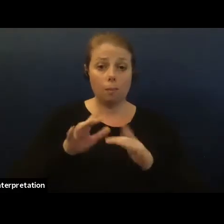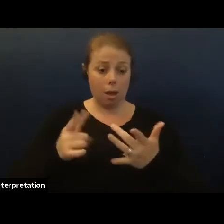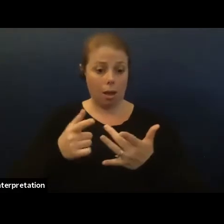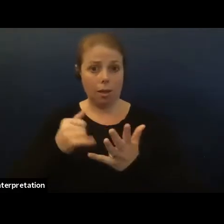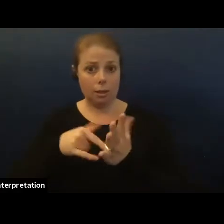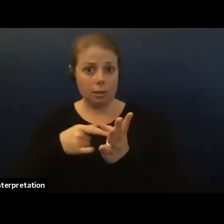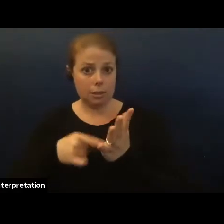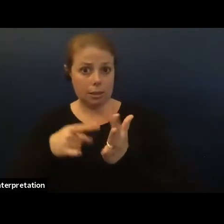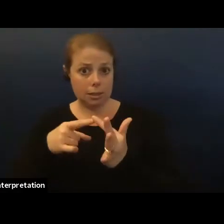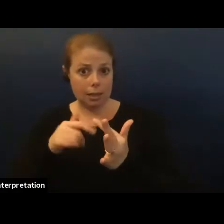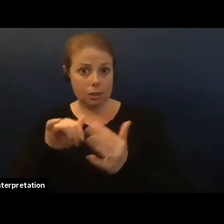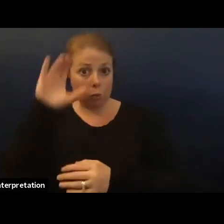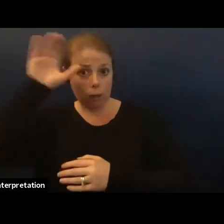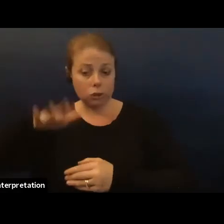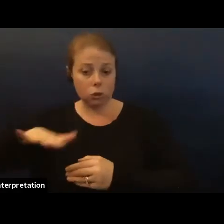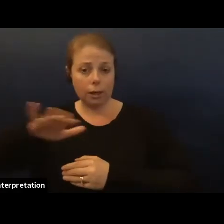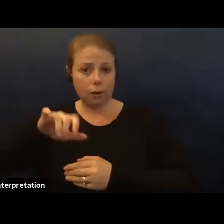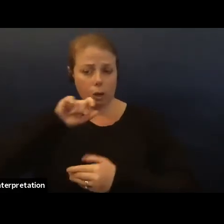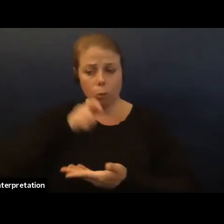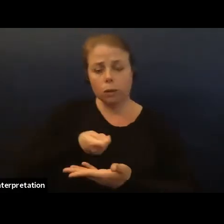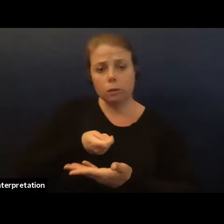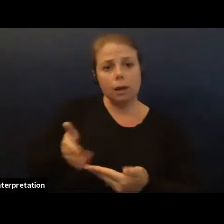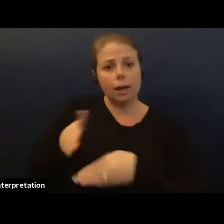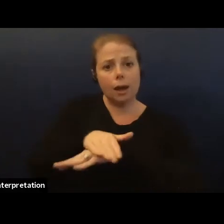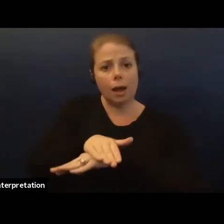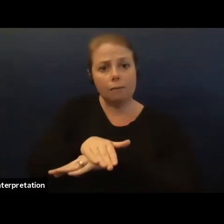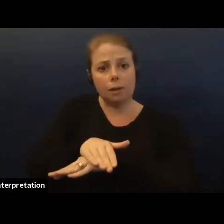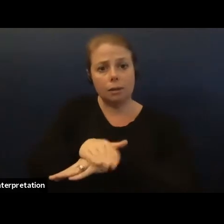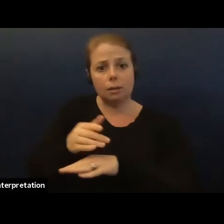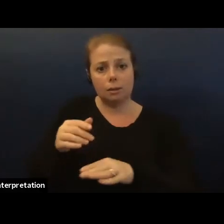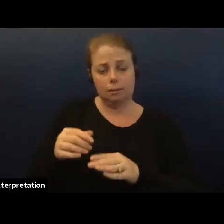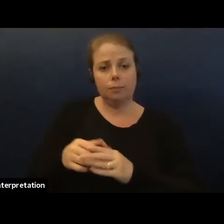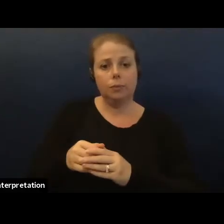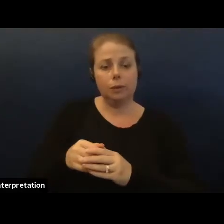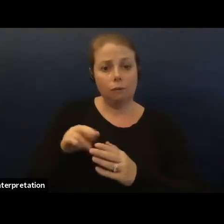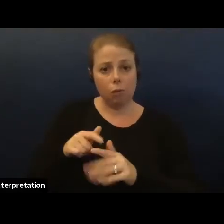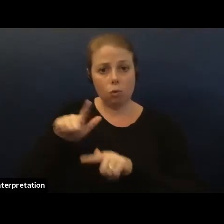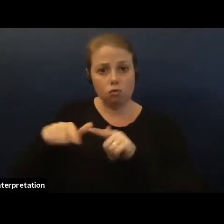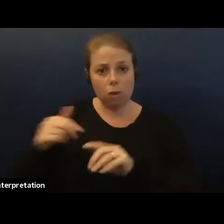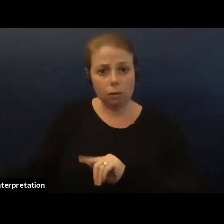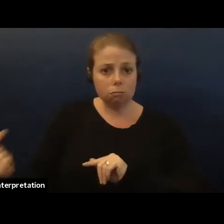cover out of pocket expense if's you stay over night. We can co ordinate a range of support to